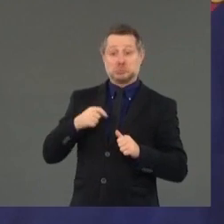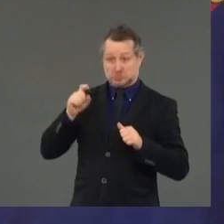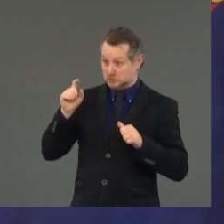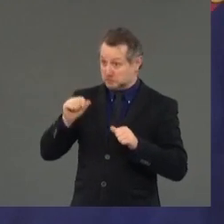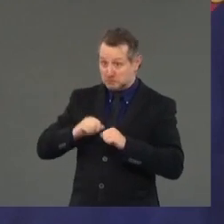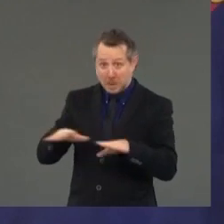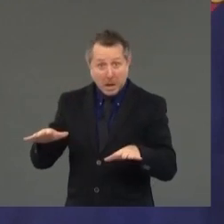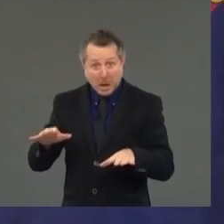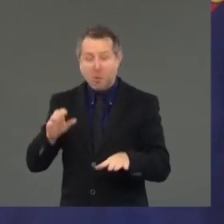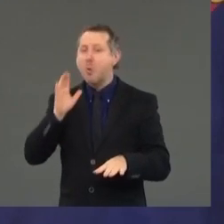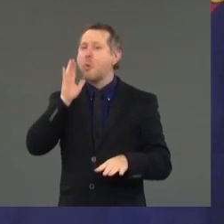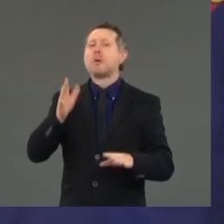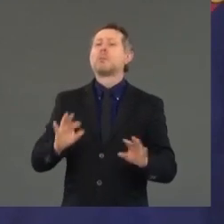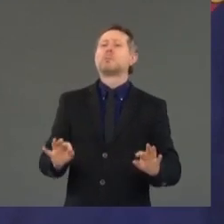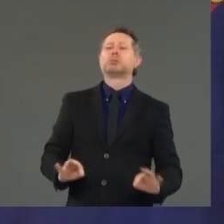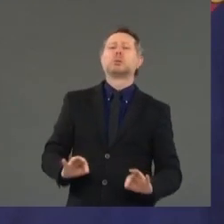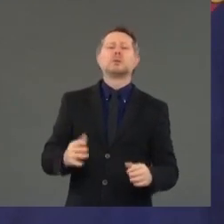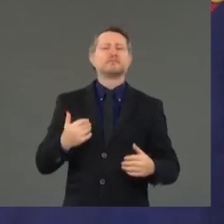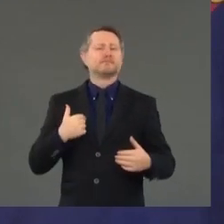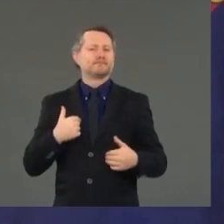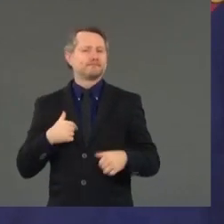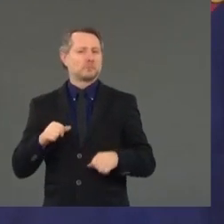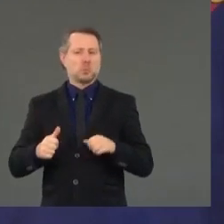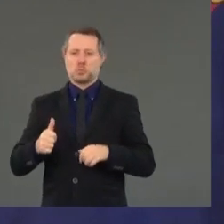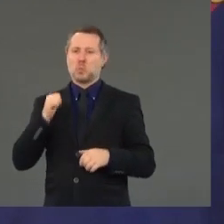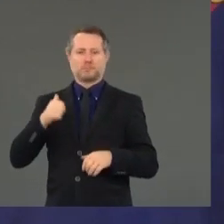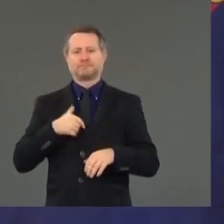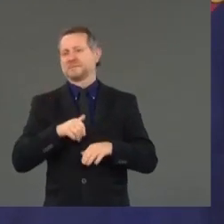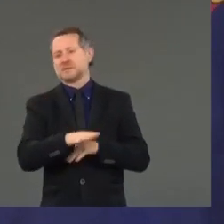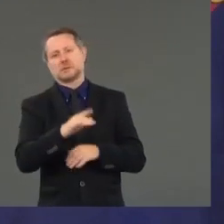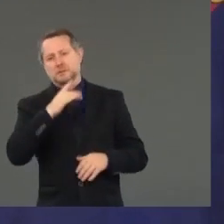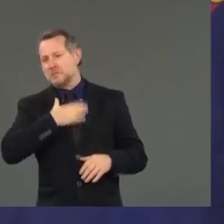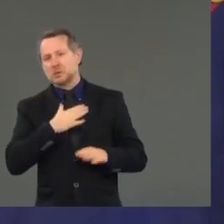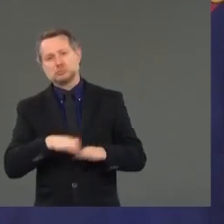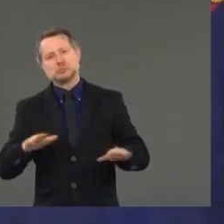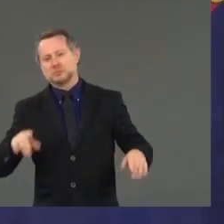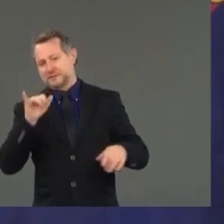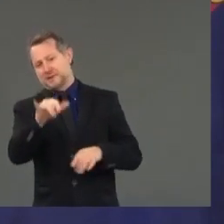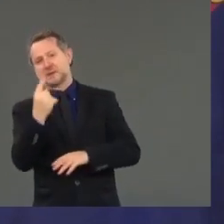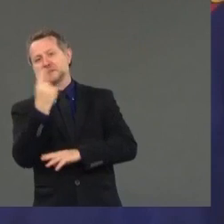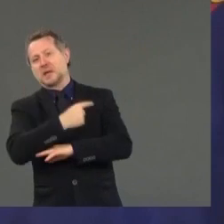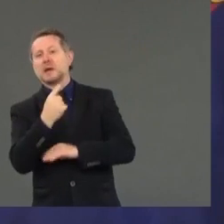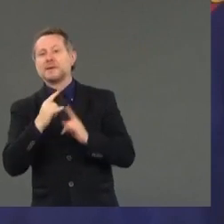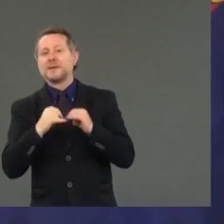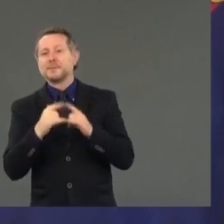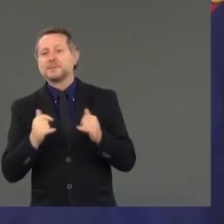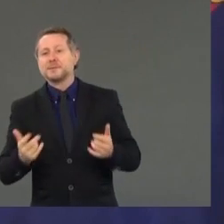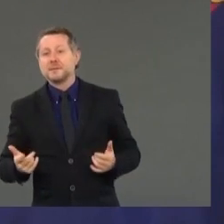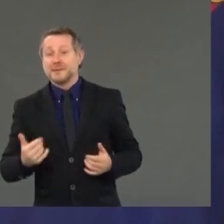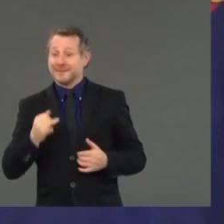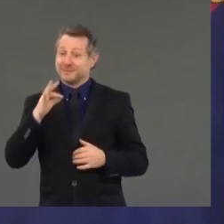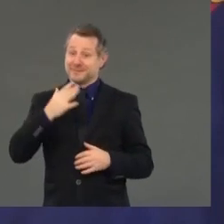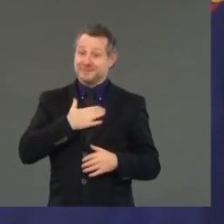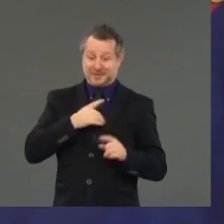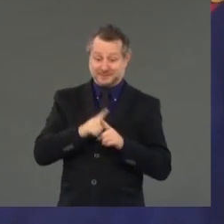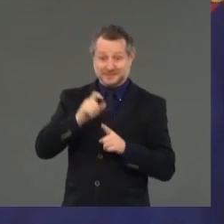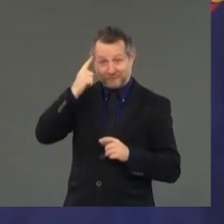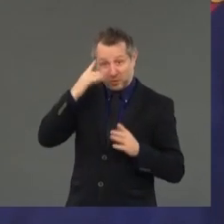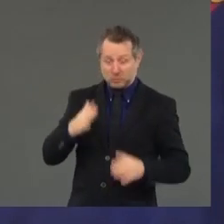PARENT UNTIL I KNOW HOW WIDESPREAD THIS IS I WOULD NOT SEND MY CHILDREN TO DAY CAMP.